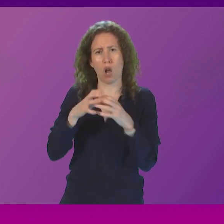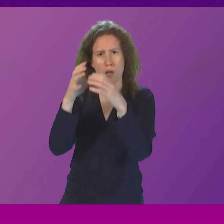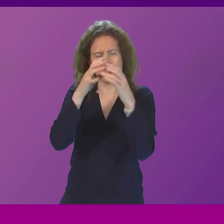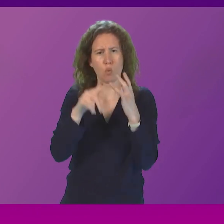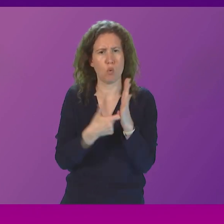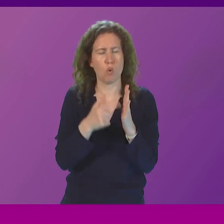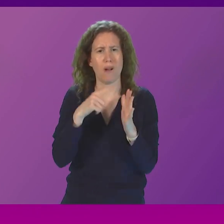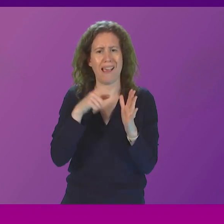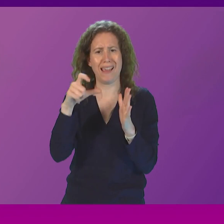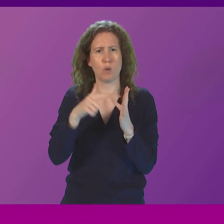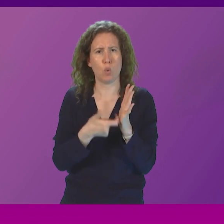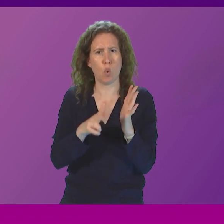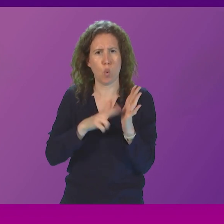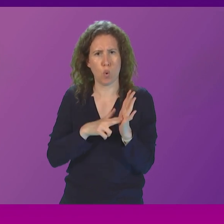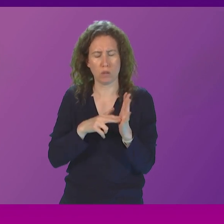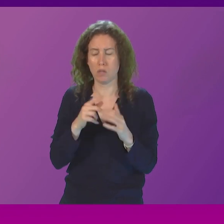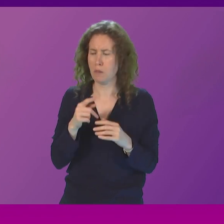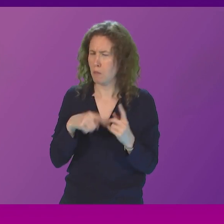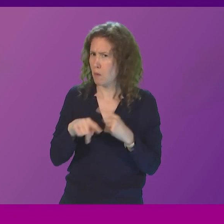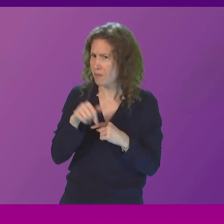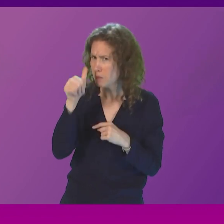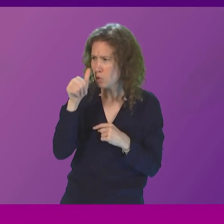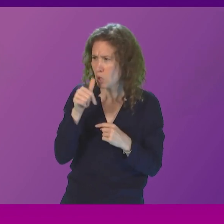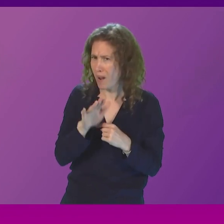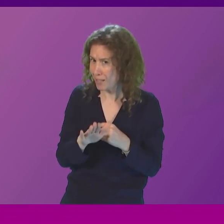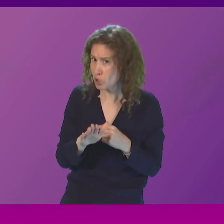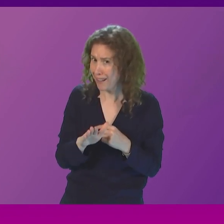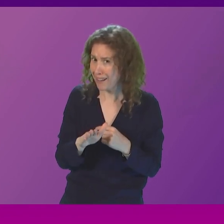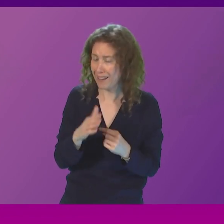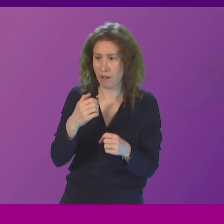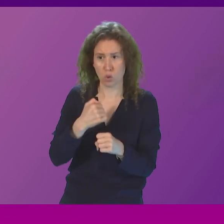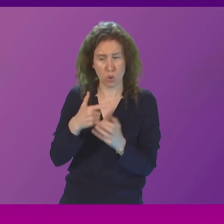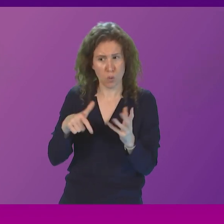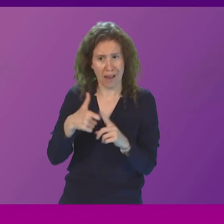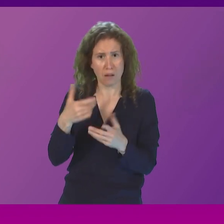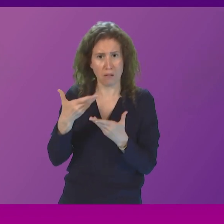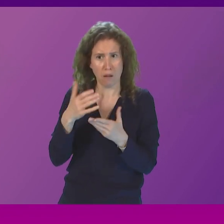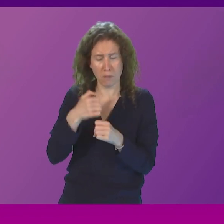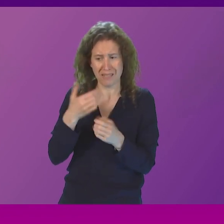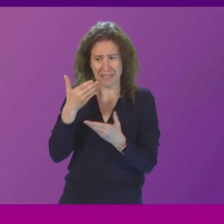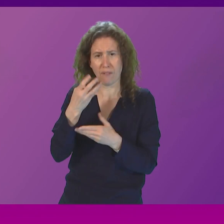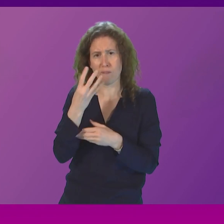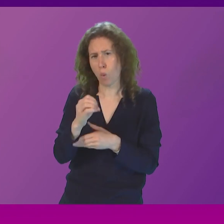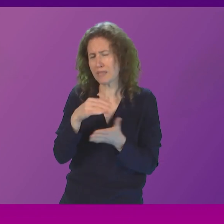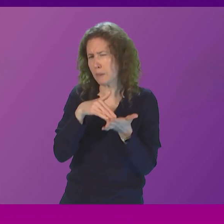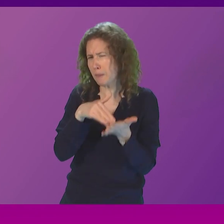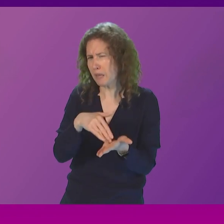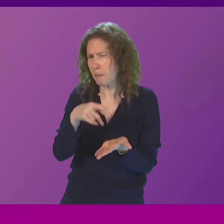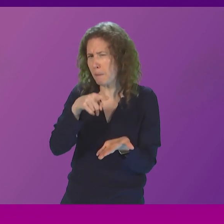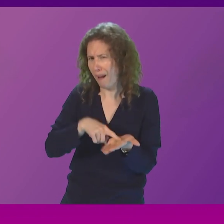Anyone who was in command of his brief would know that the UK Government has, in fact, given more than £40 million to the Scottish cluster.